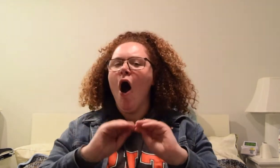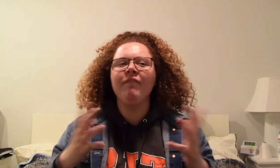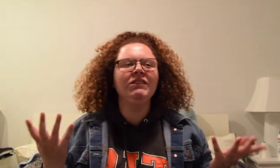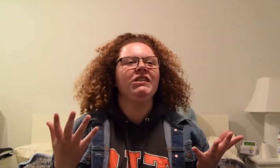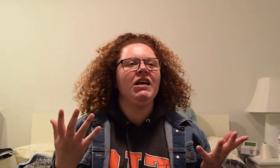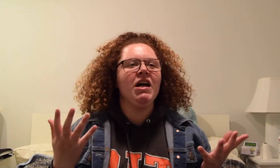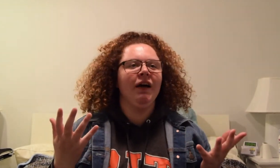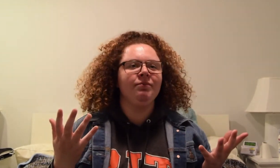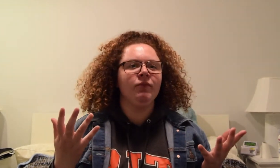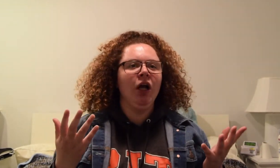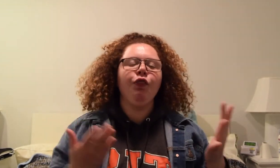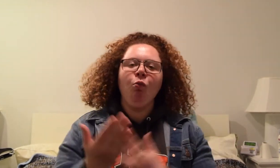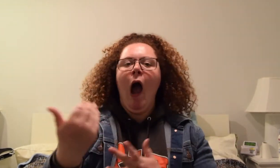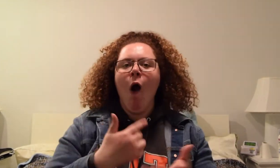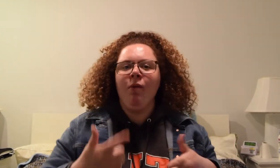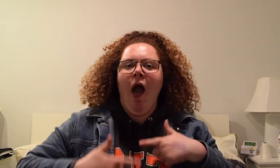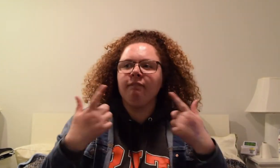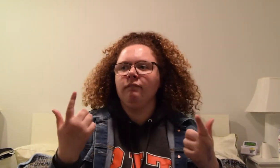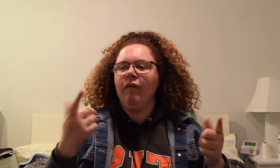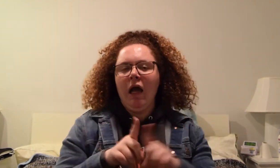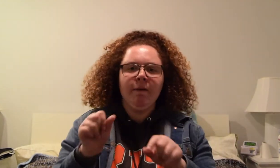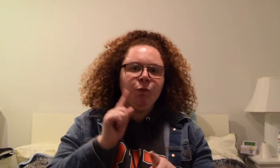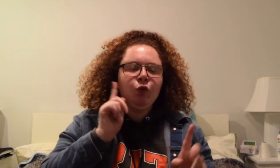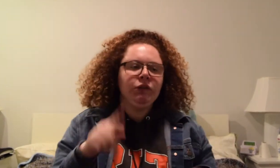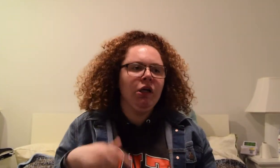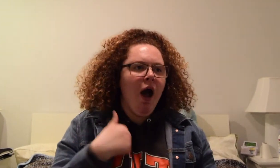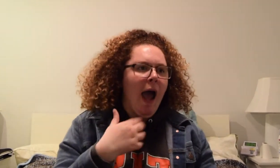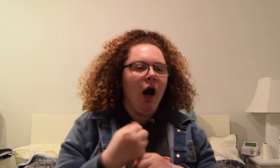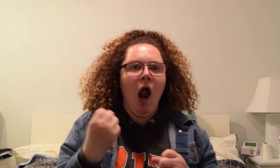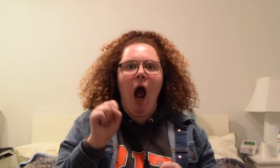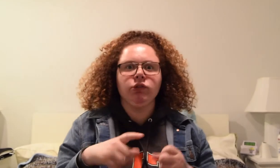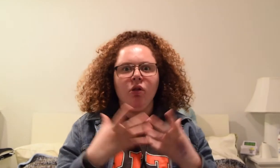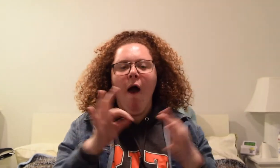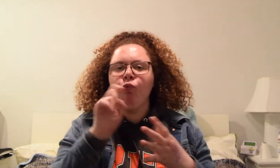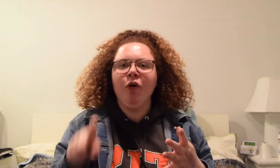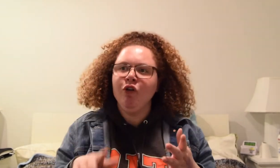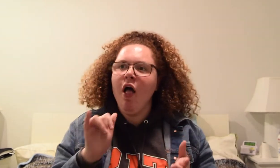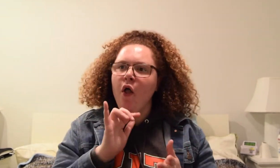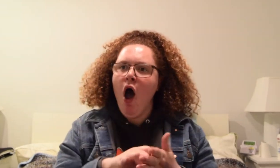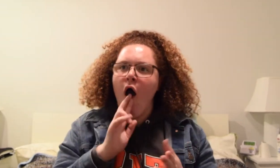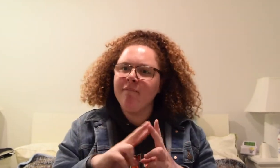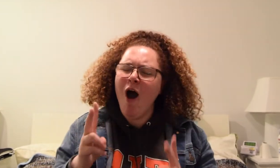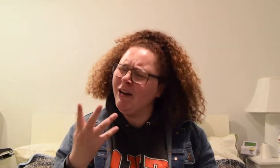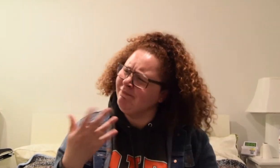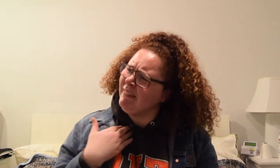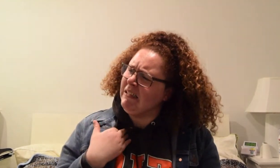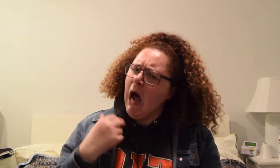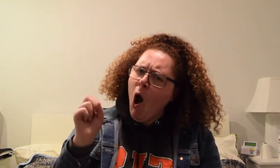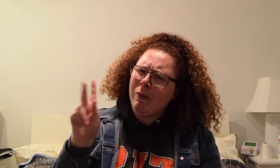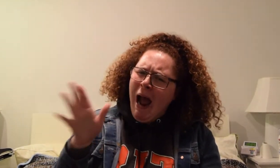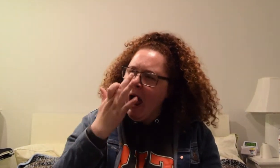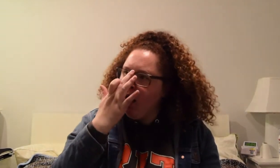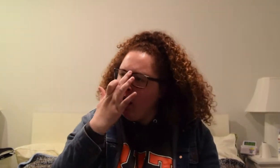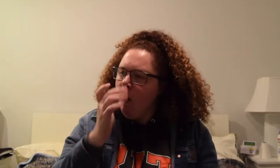Obviously throughout my life being a deaf person, I do get asked a lot of questions are just... You know?